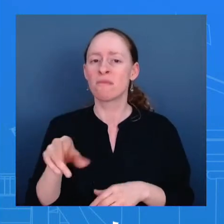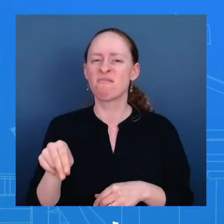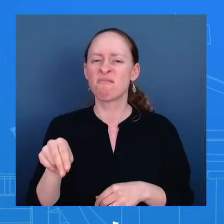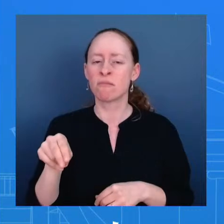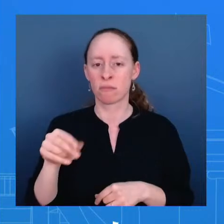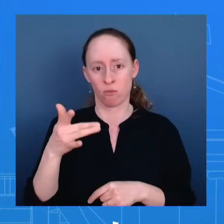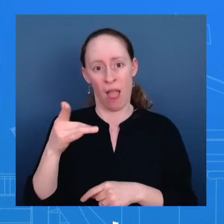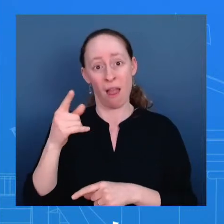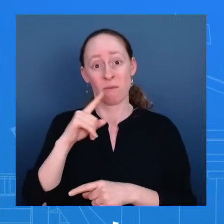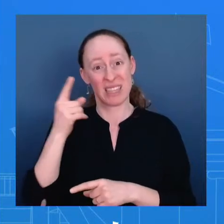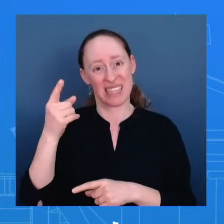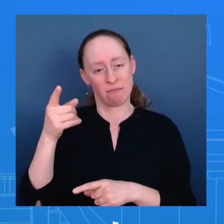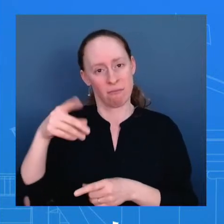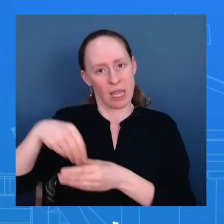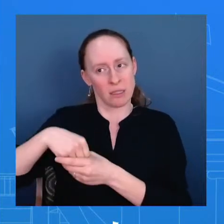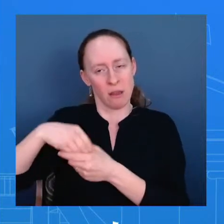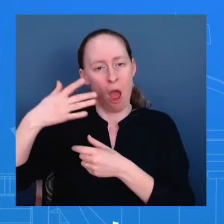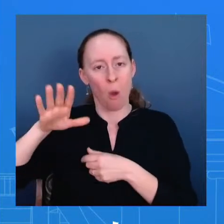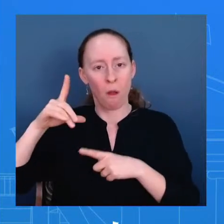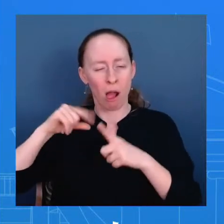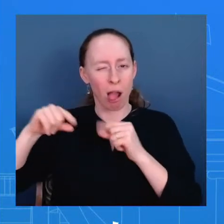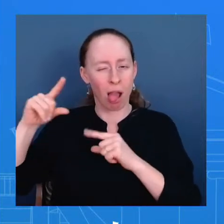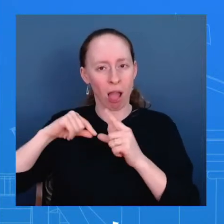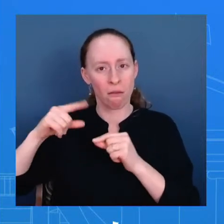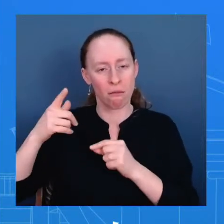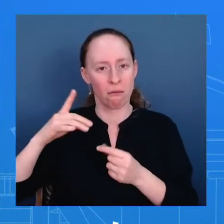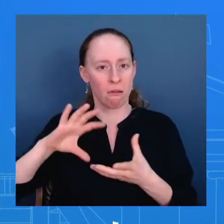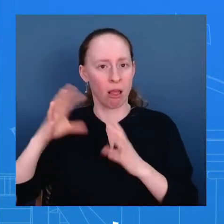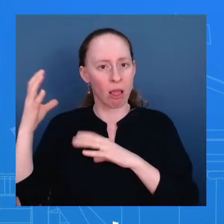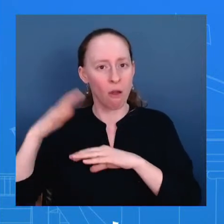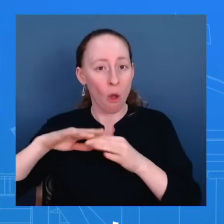We want to get more in. We are continuing to have those conversation with Israel,